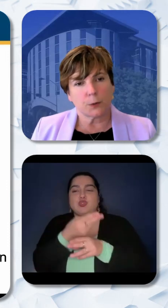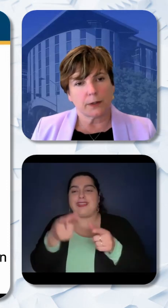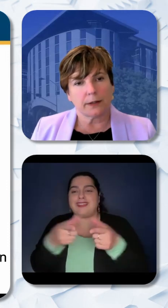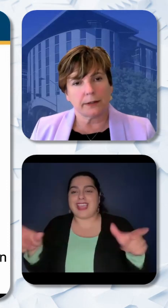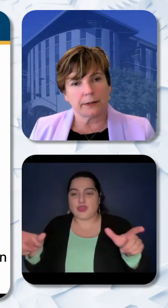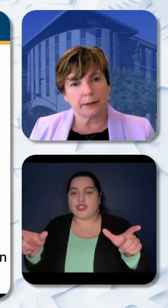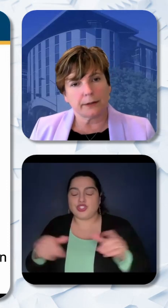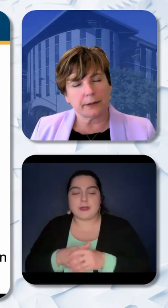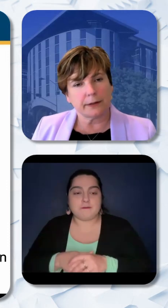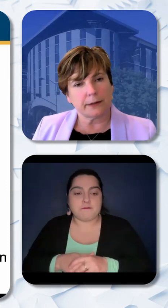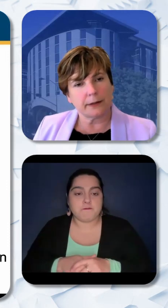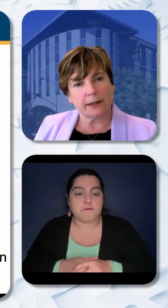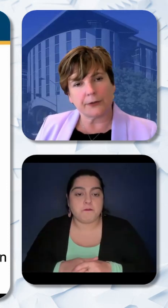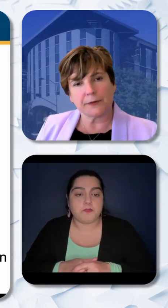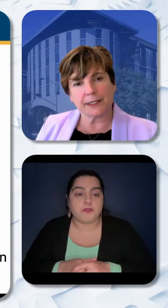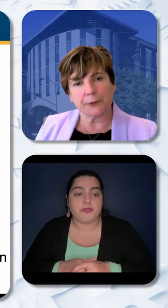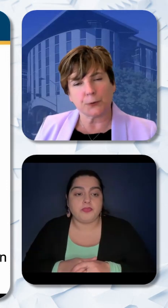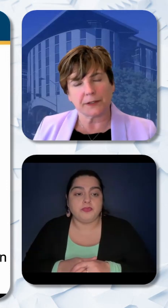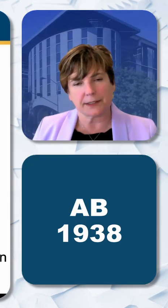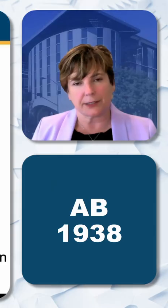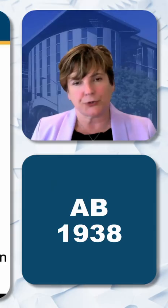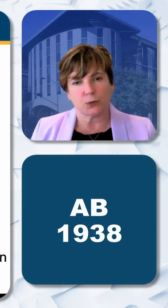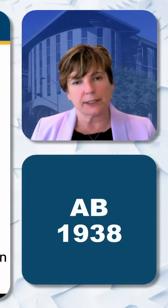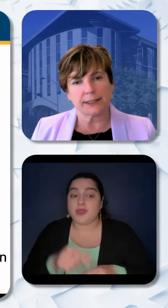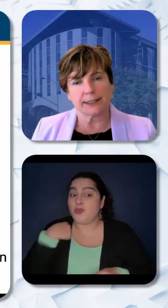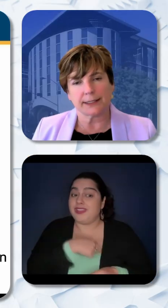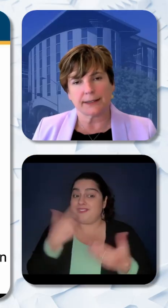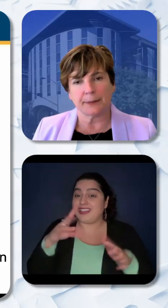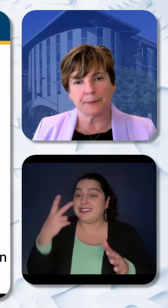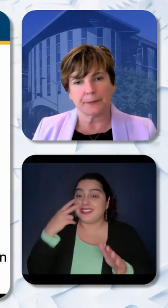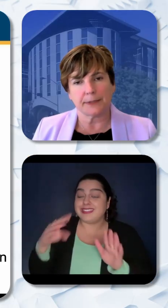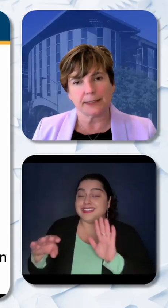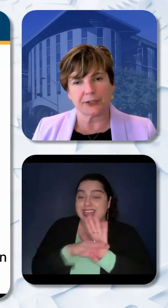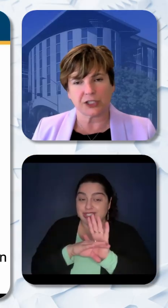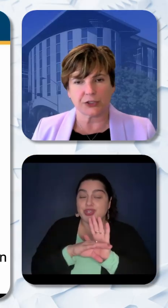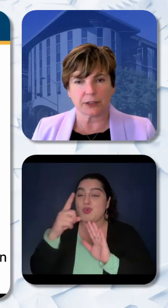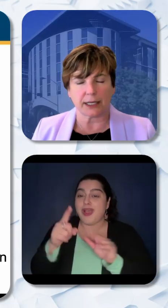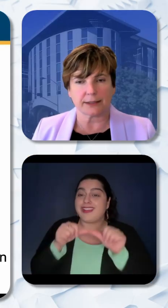So As we've seen throughout the statute, one consistent theme is educational